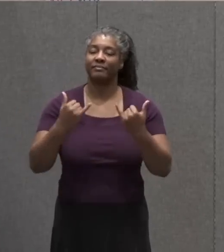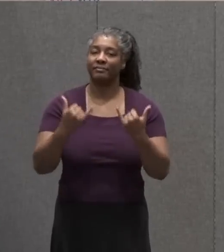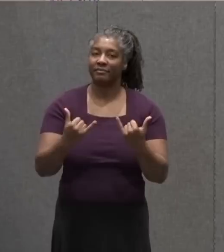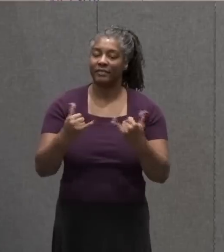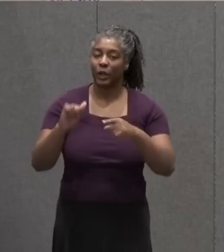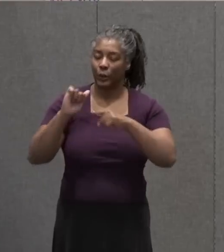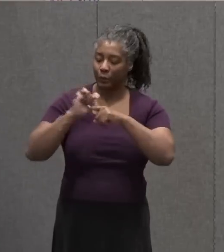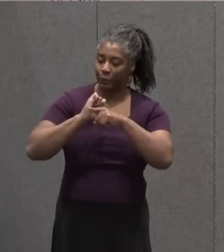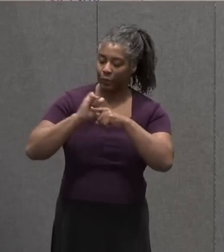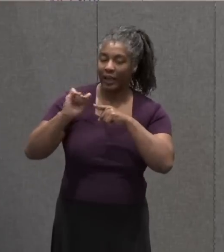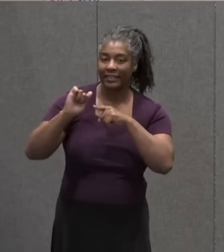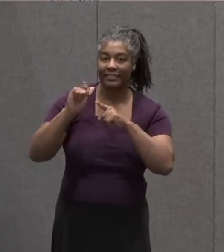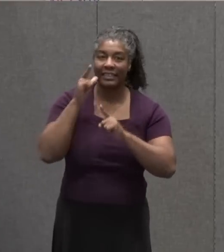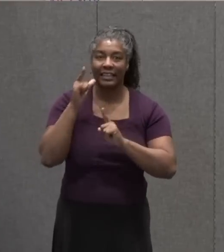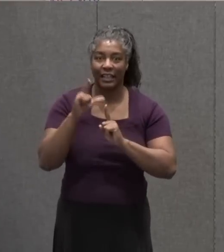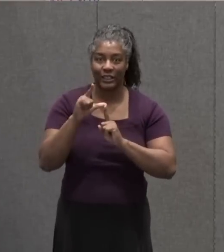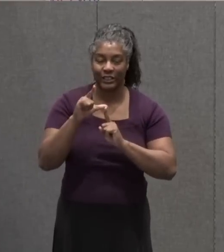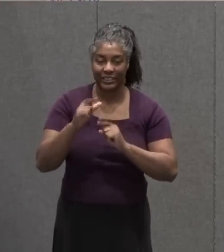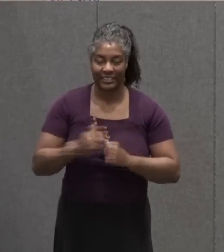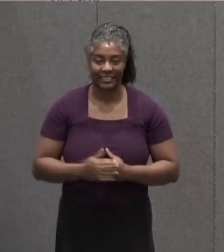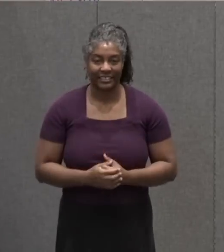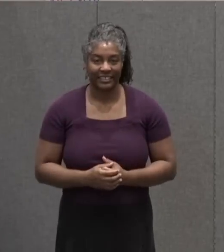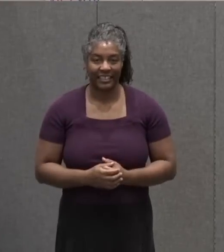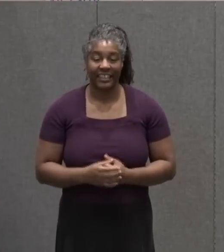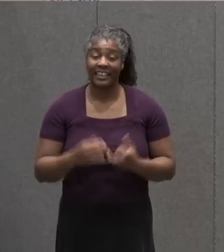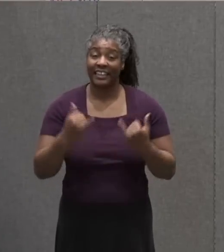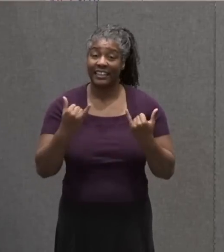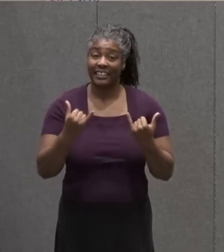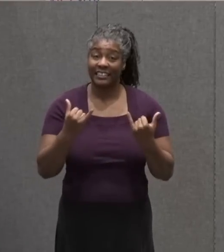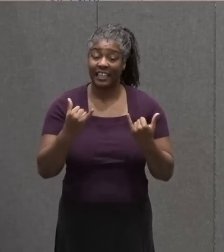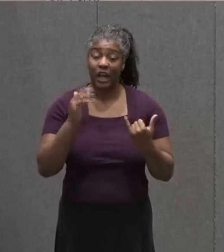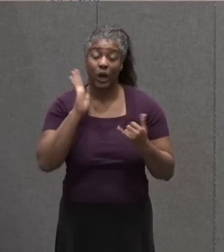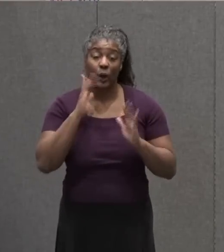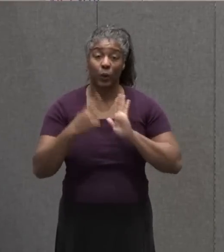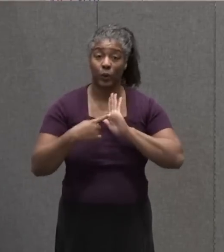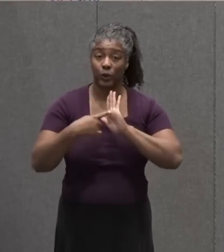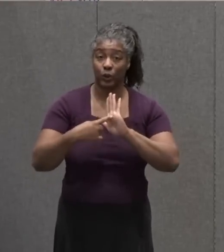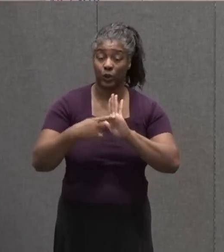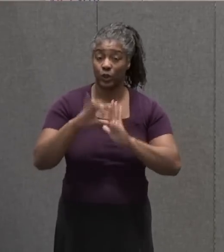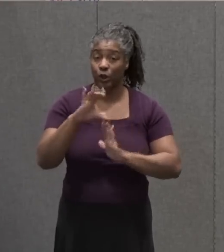I'm going to go ahead and come back to my chart here which has our manuscript lines.